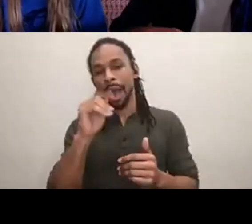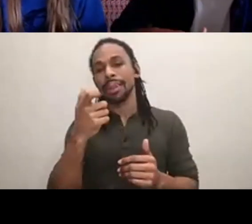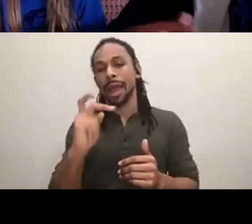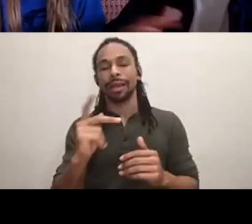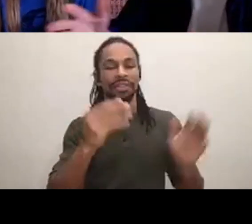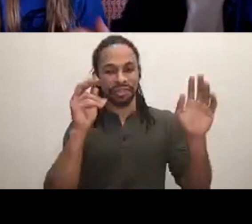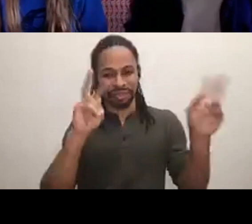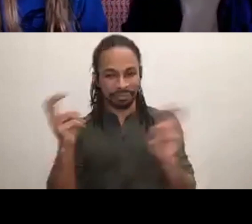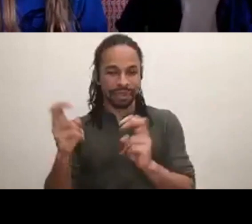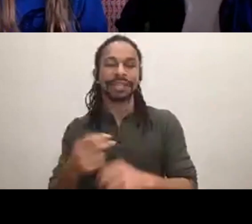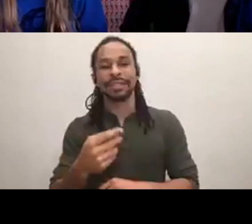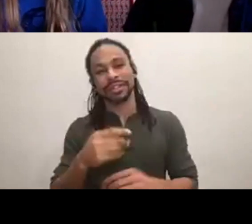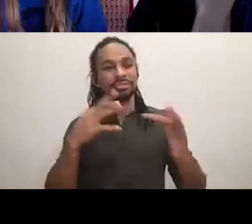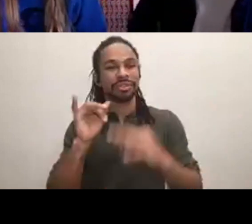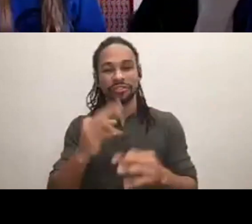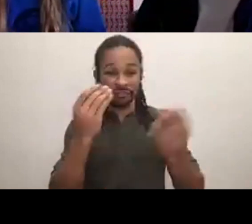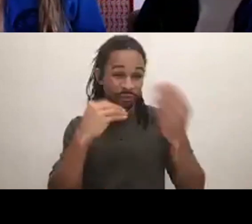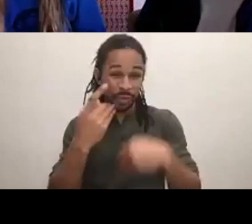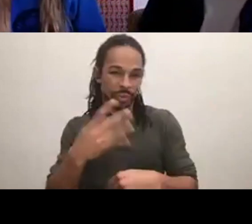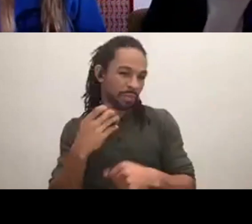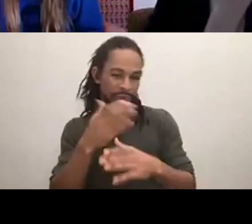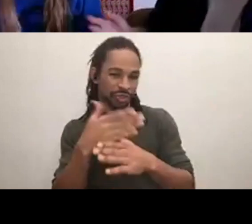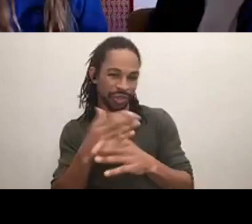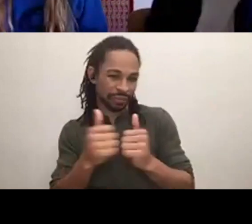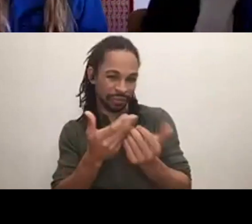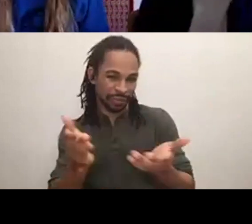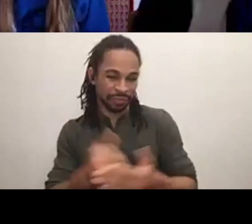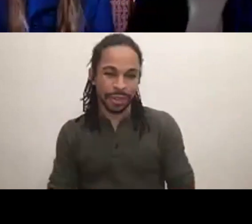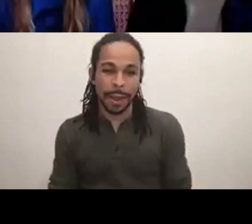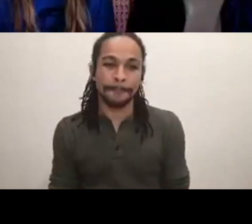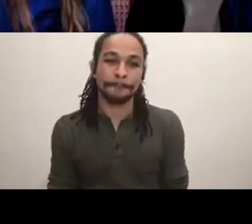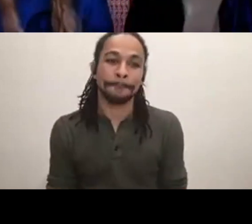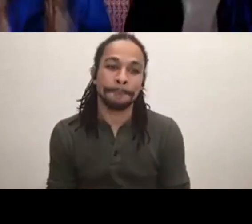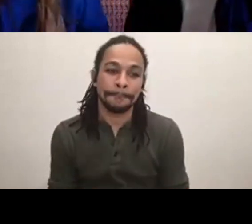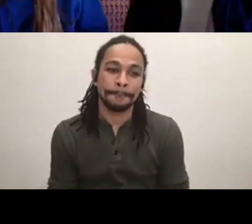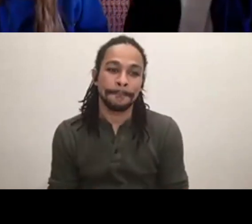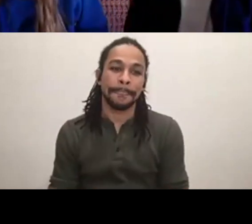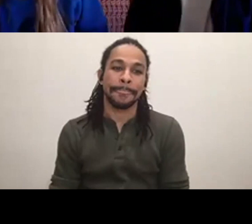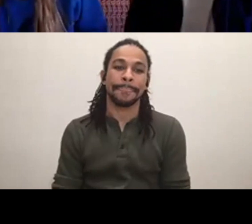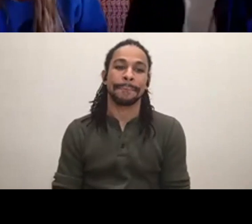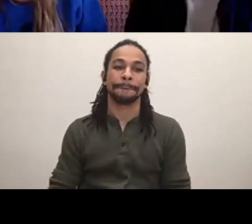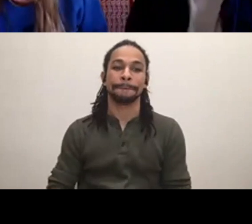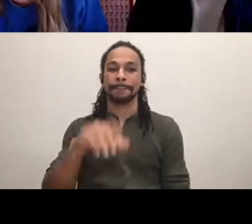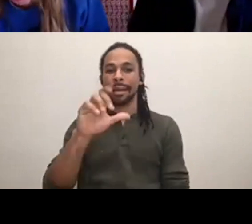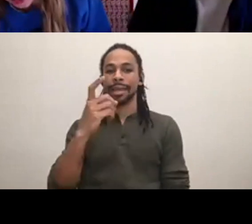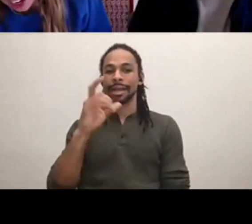like how we use, you know, elements of poetry, you know, borrow from that. Like can you borrow